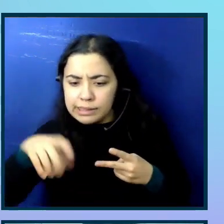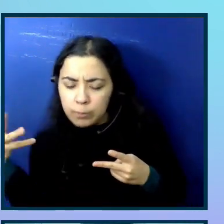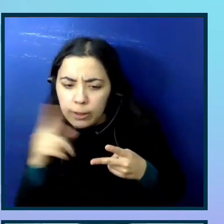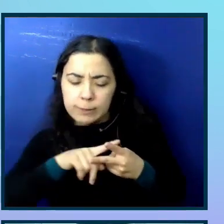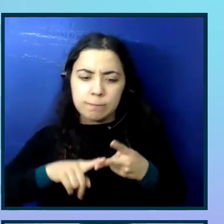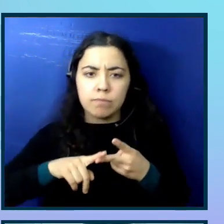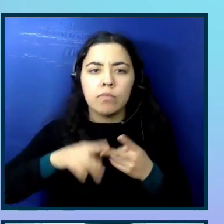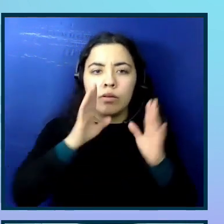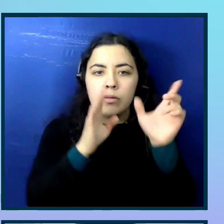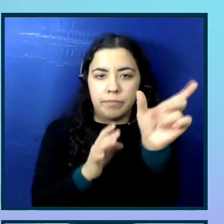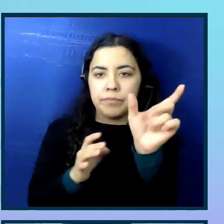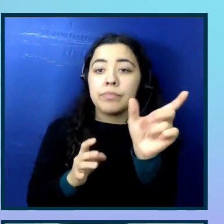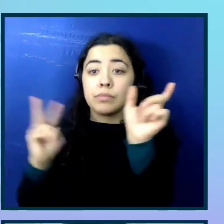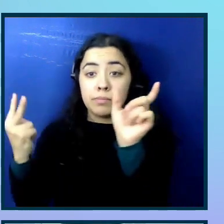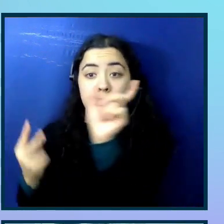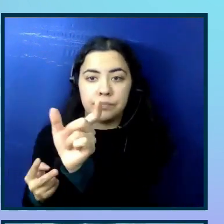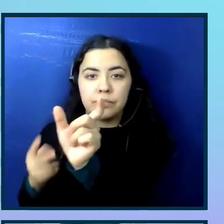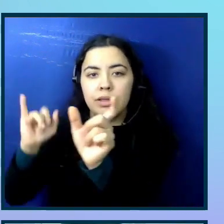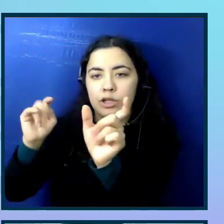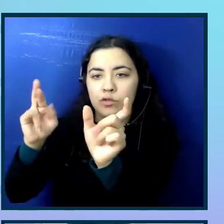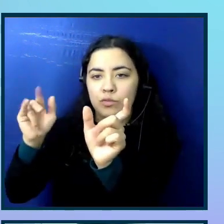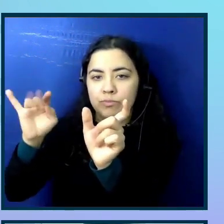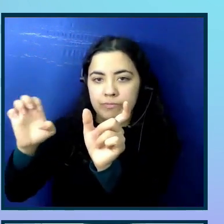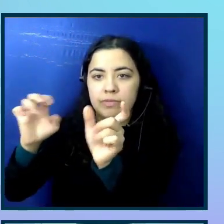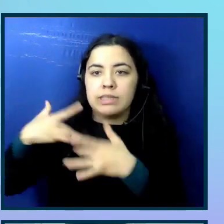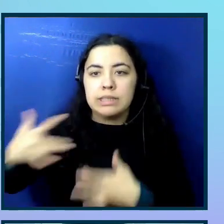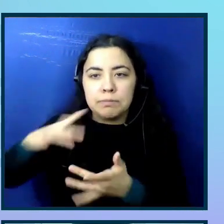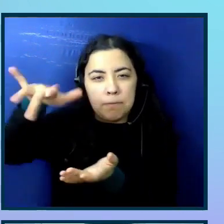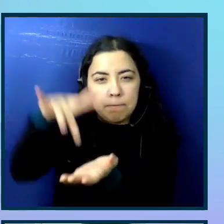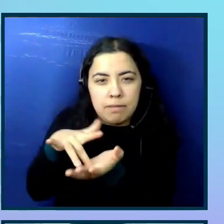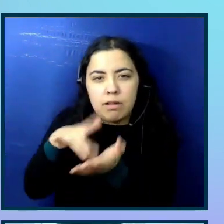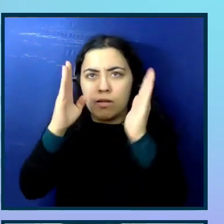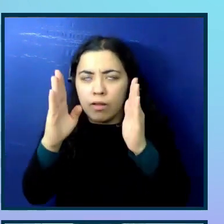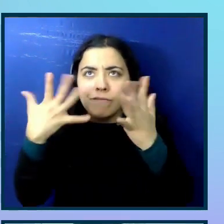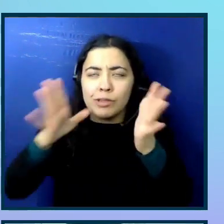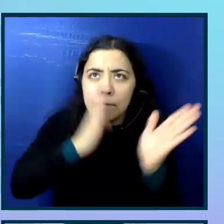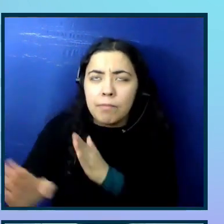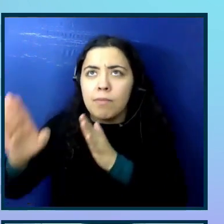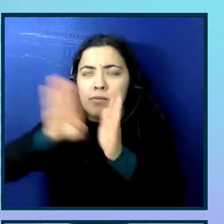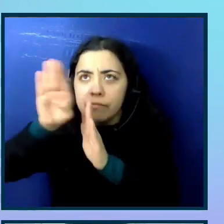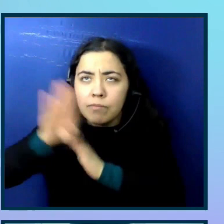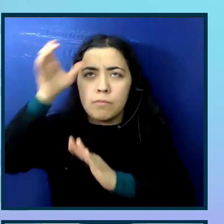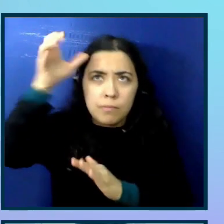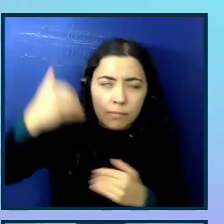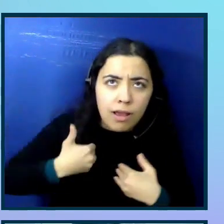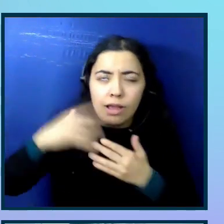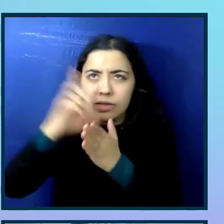Iterative research have happens more towards the middle when we're planning and developing. We've got concepts, we've got designs that we wanna get feedback on.